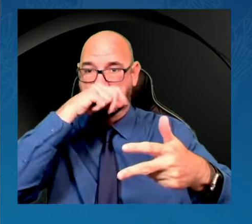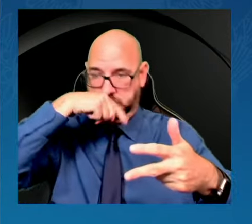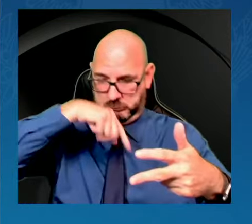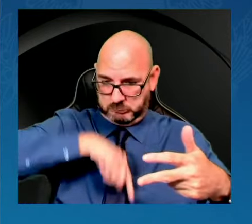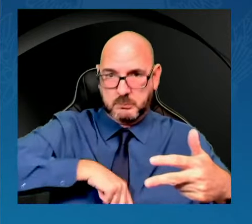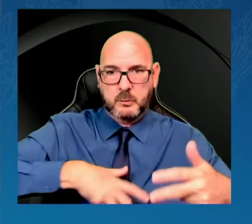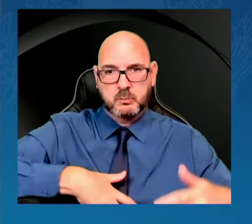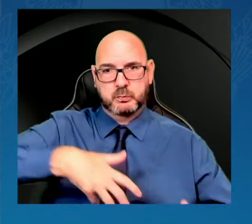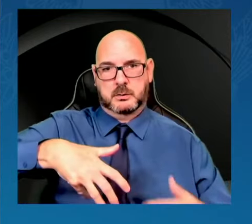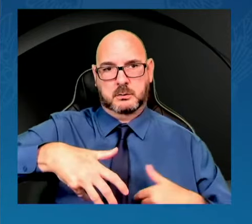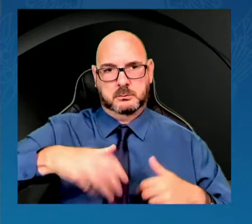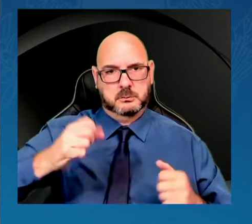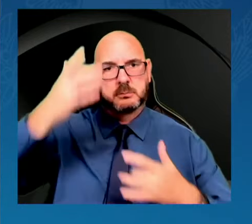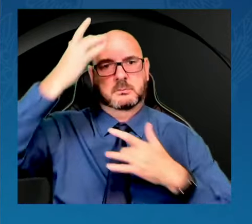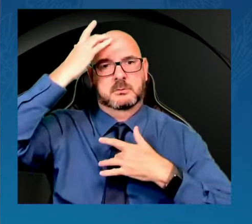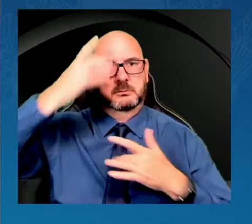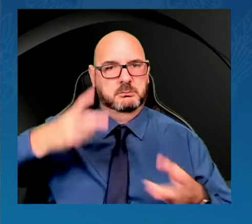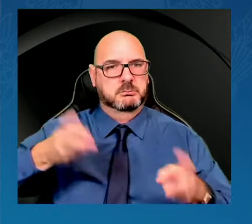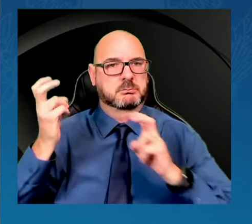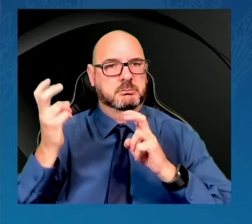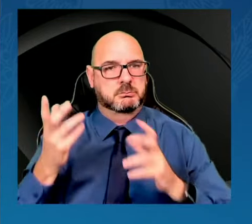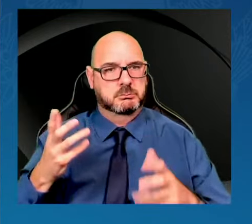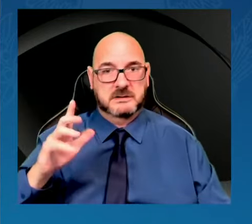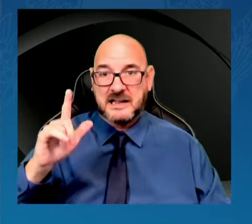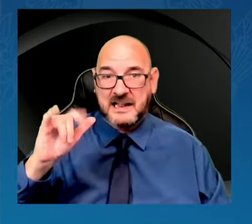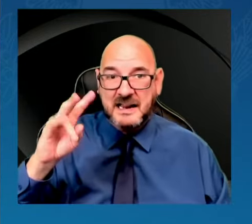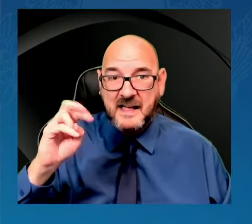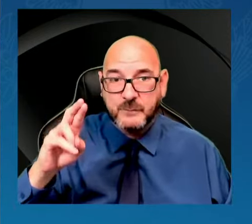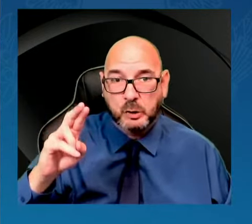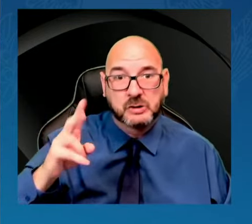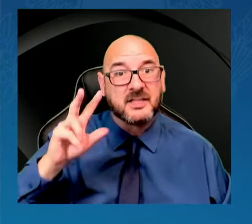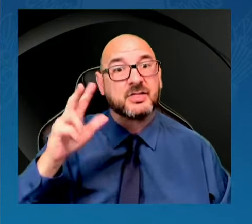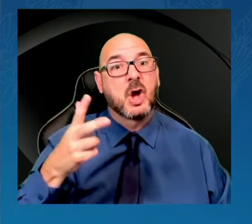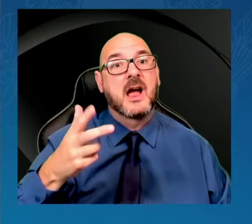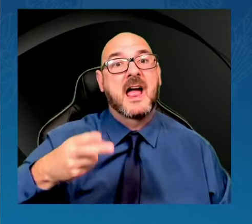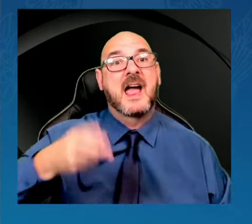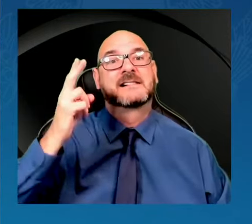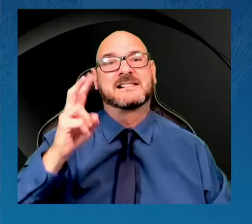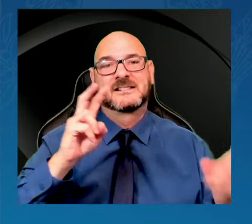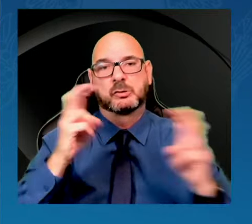with urban heat zones. Right? And so, what that means in terms of just people